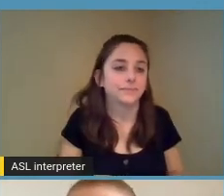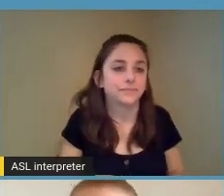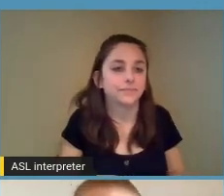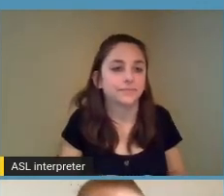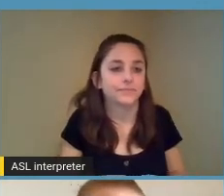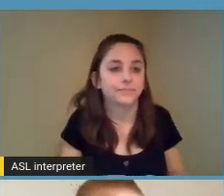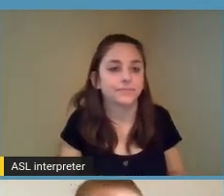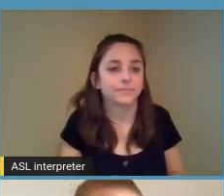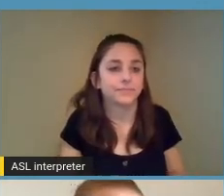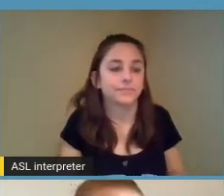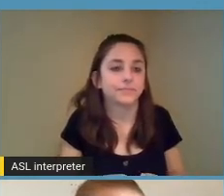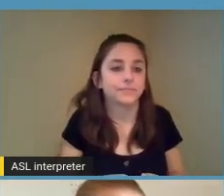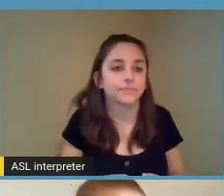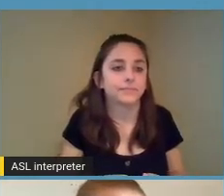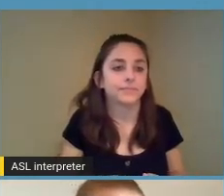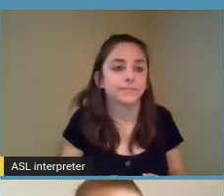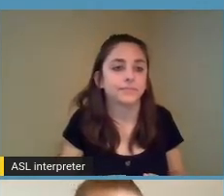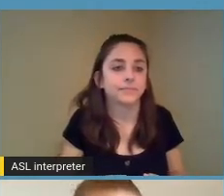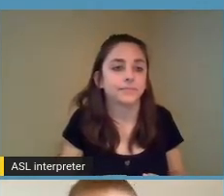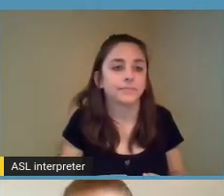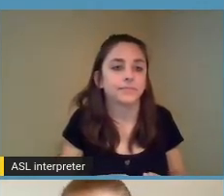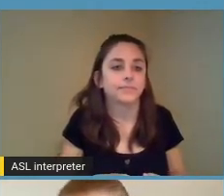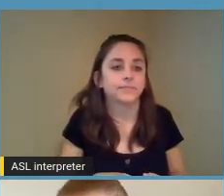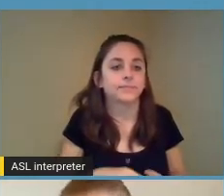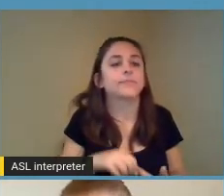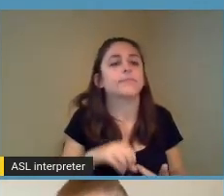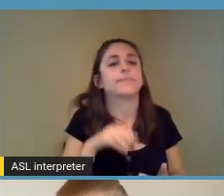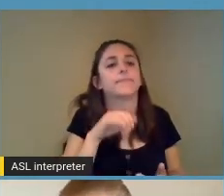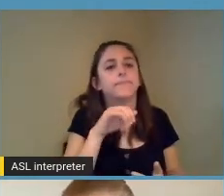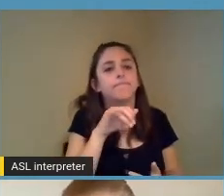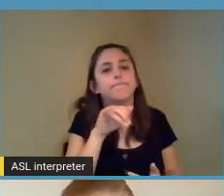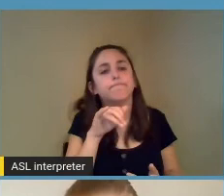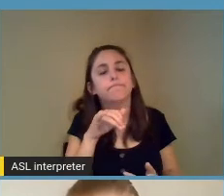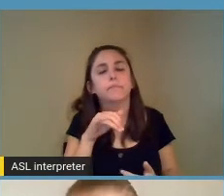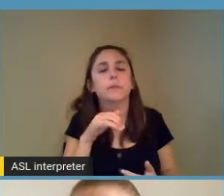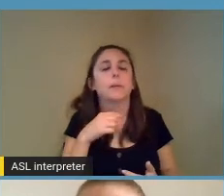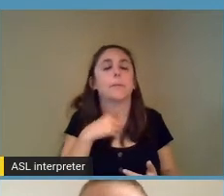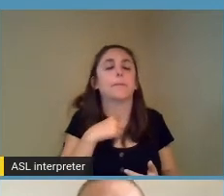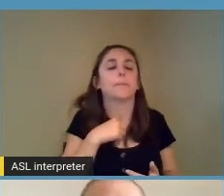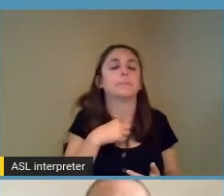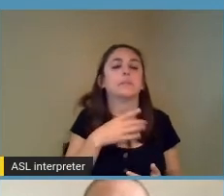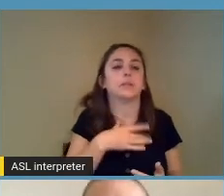it. So I'd like to have two kind of metaphors just to conceptualize the two different approaches